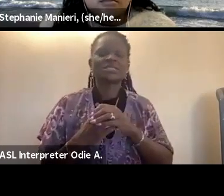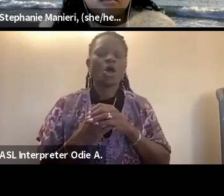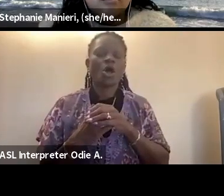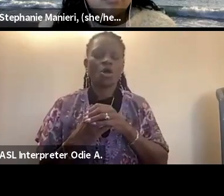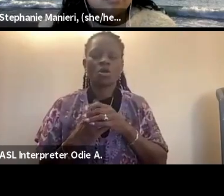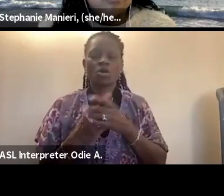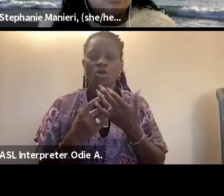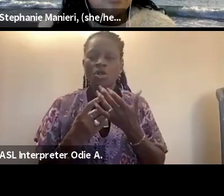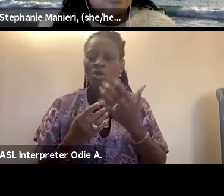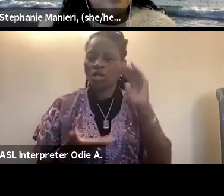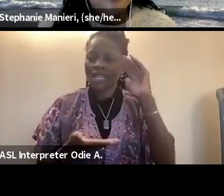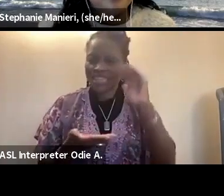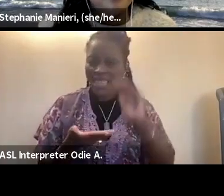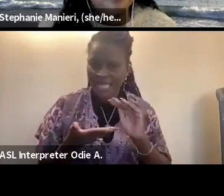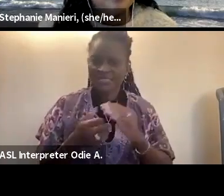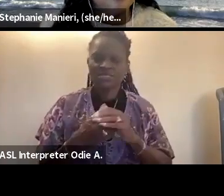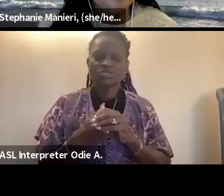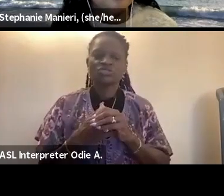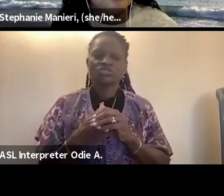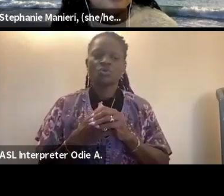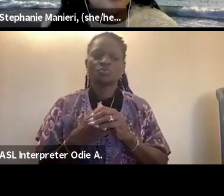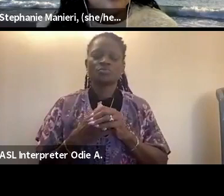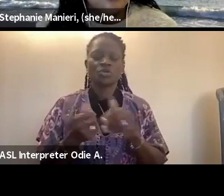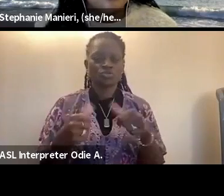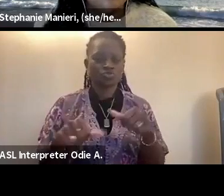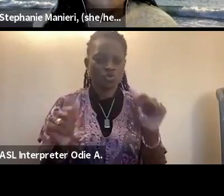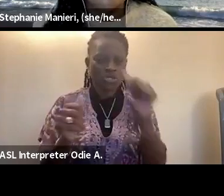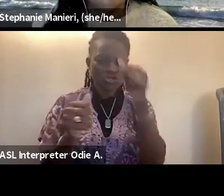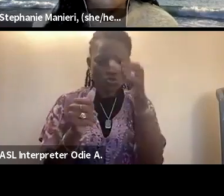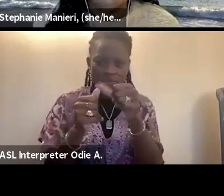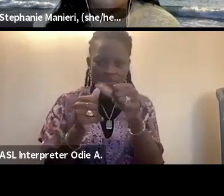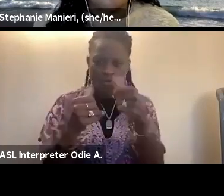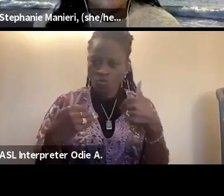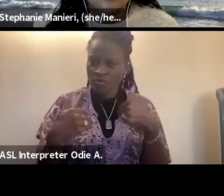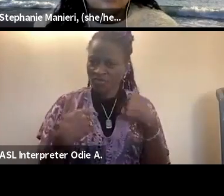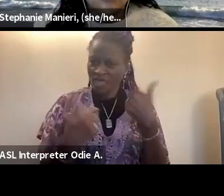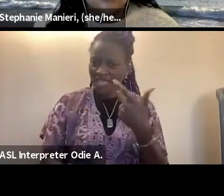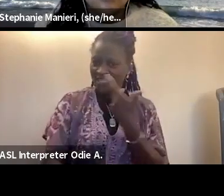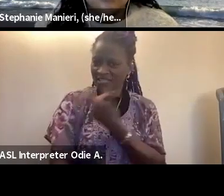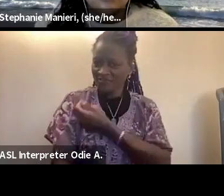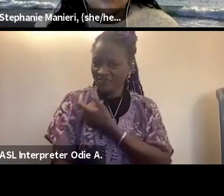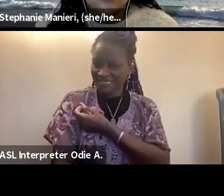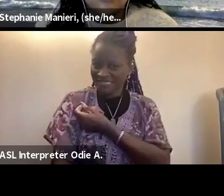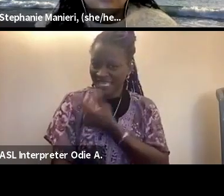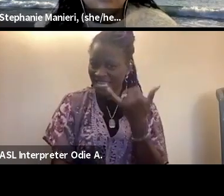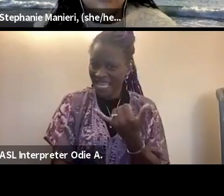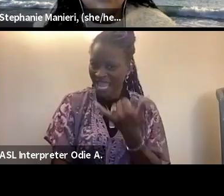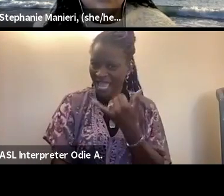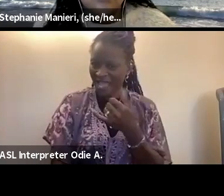And I think it's really important to keep in mind, too, that we've now had this vaccine for ten months, and we have seen how